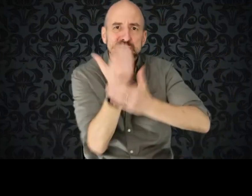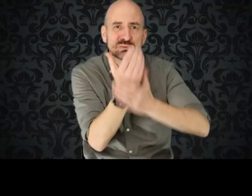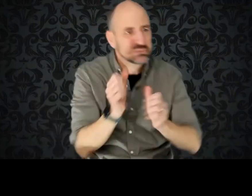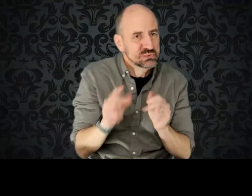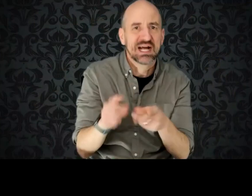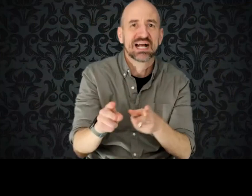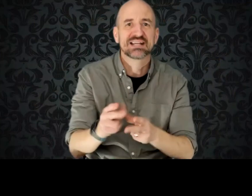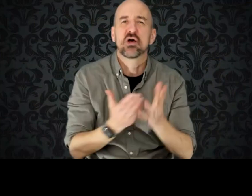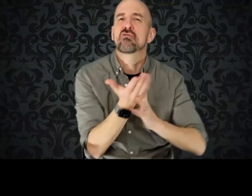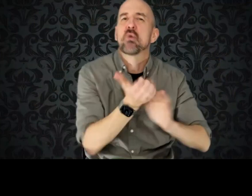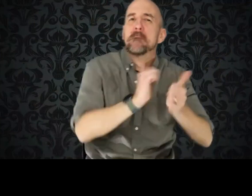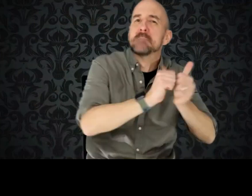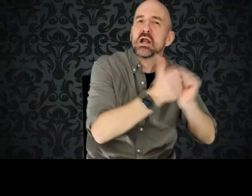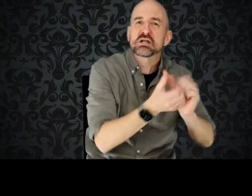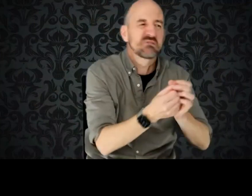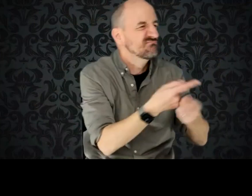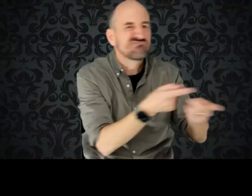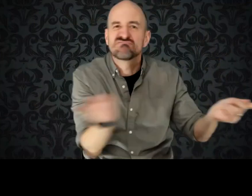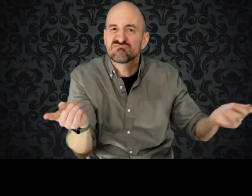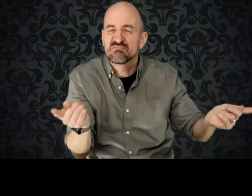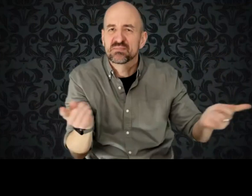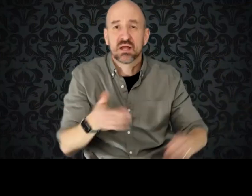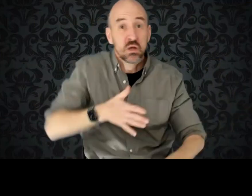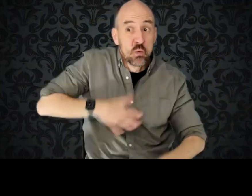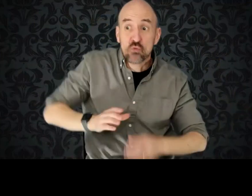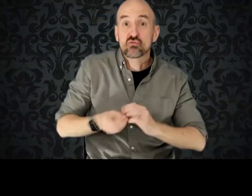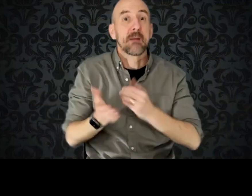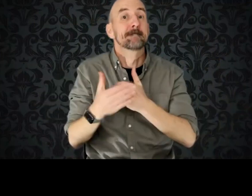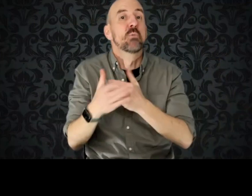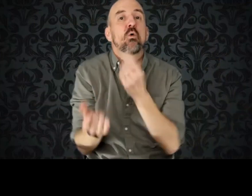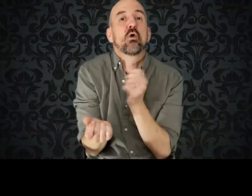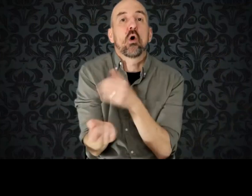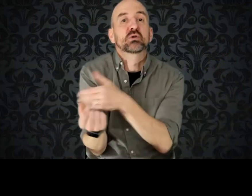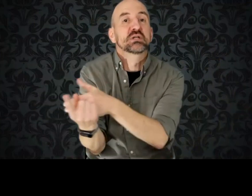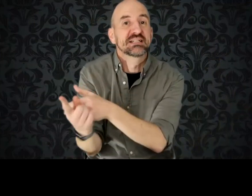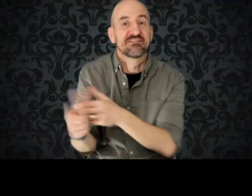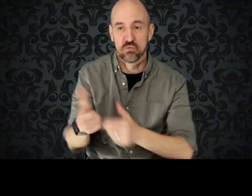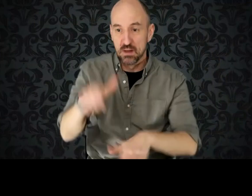hear more about later.